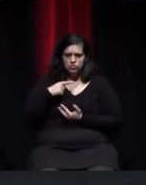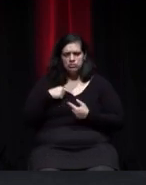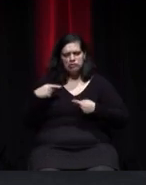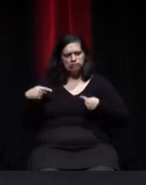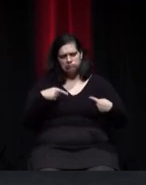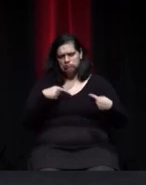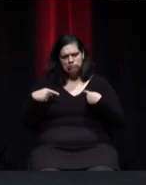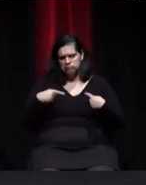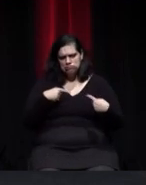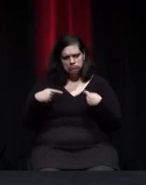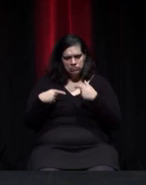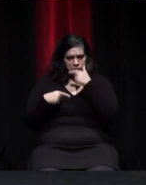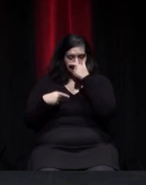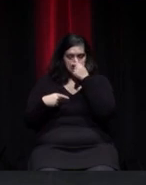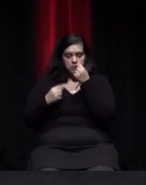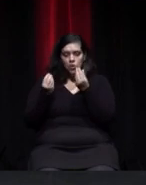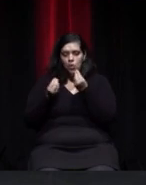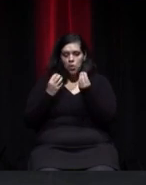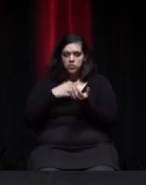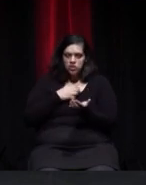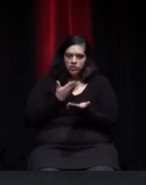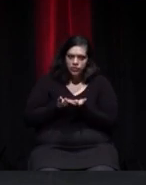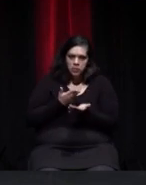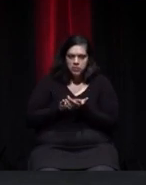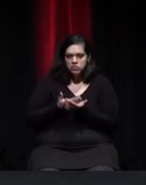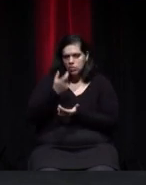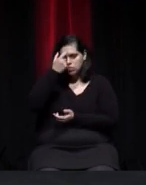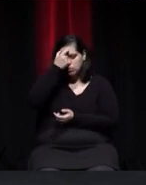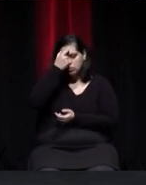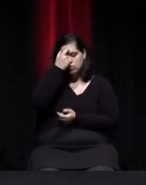The dispute of today's political and social science formation today,